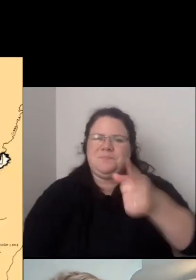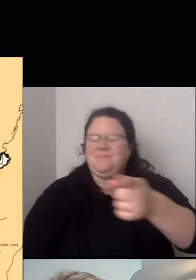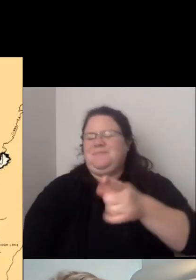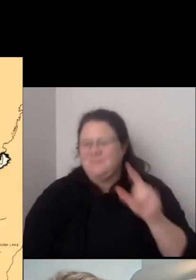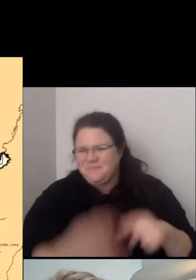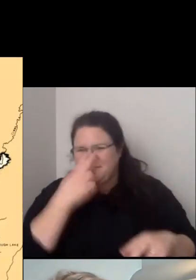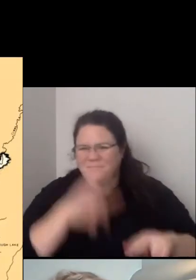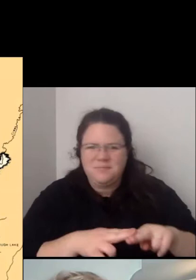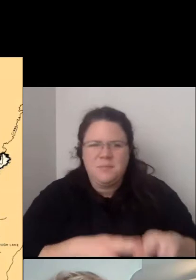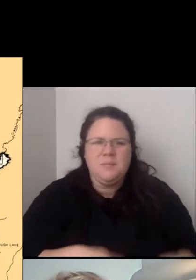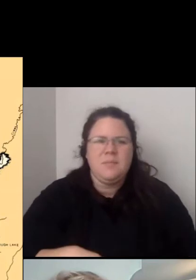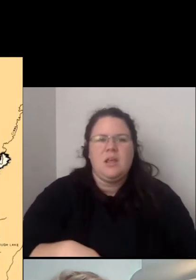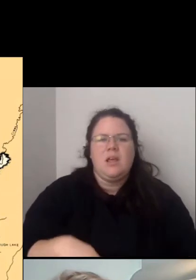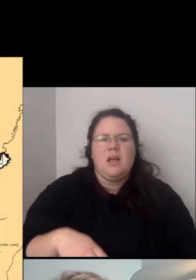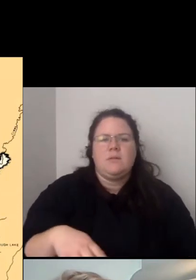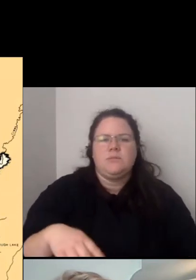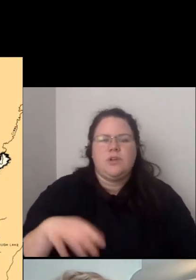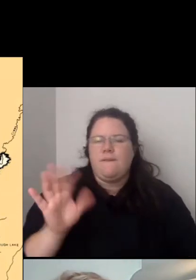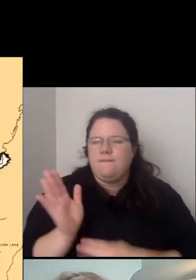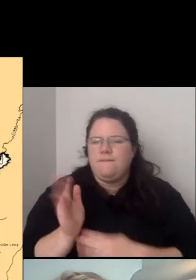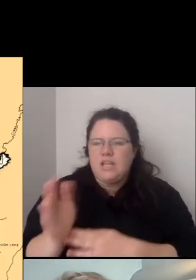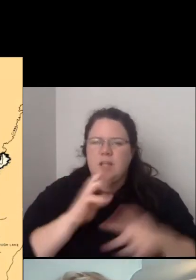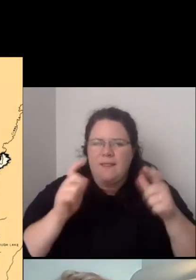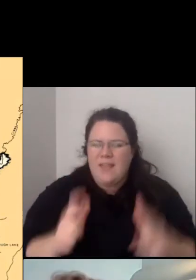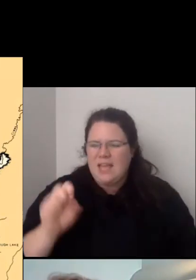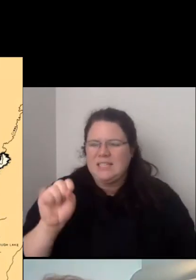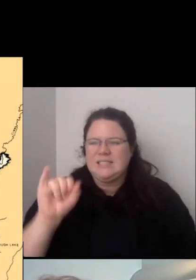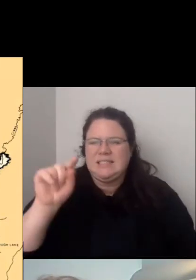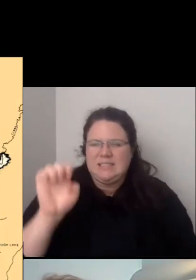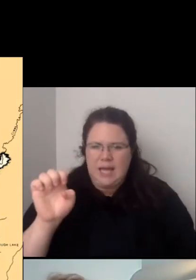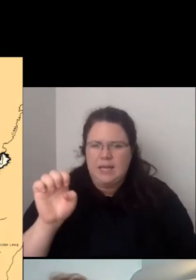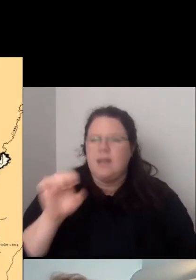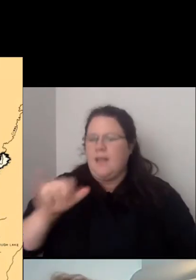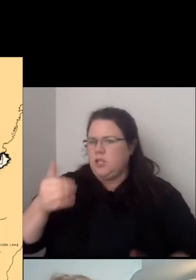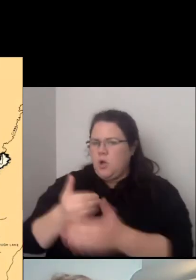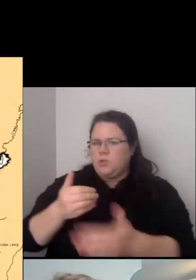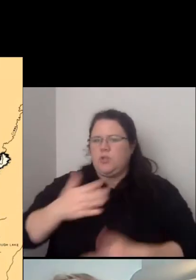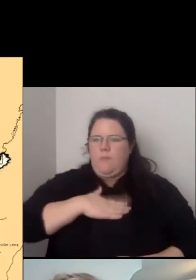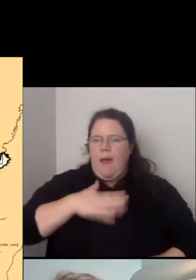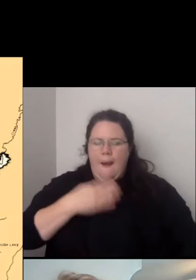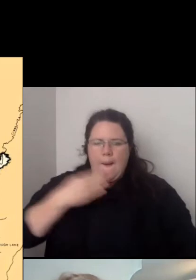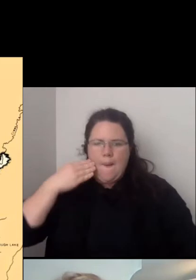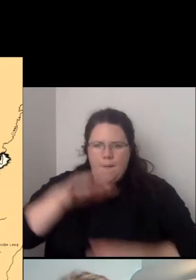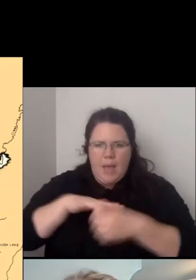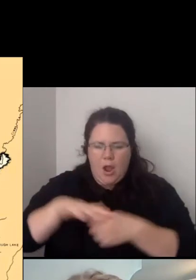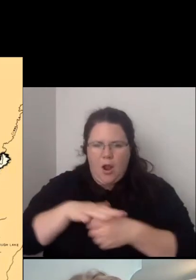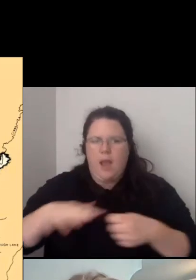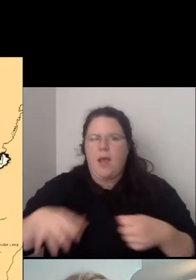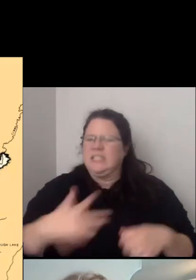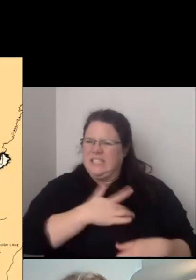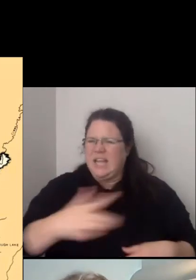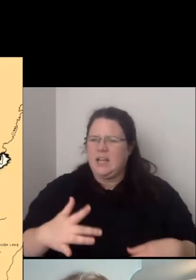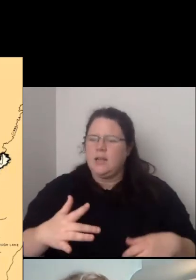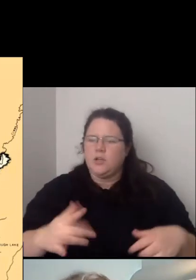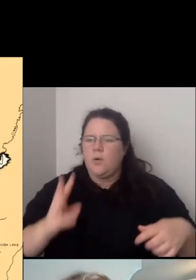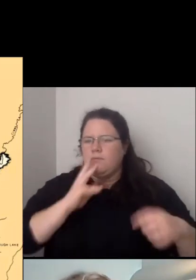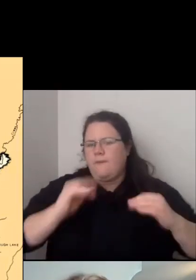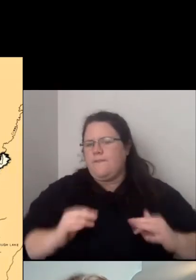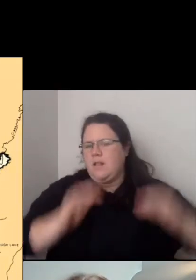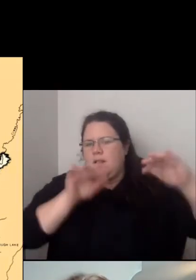late Woodland site called Fish Lake Site, in the American bottom, which is my side of the river, this flood plain here on the eastern side of the Mississippi.